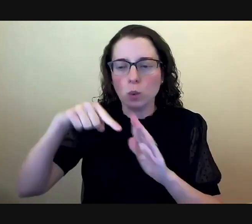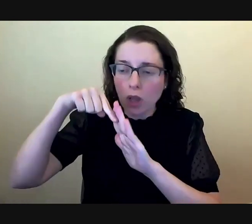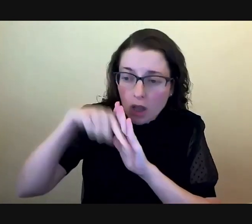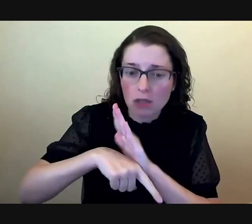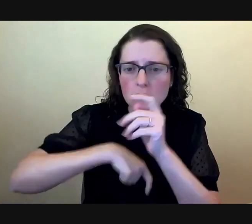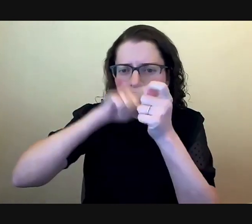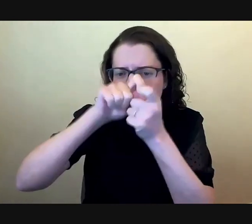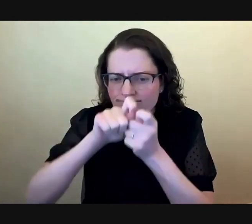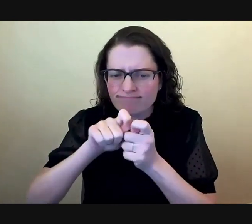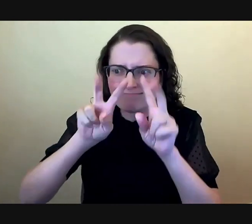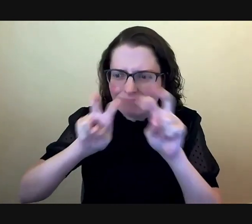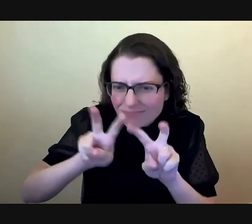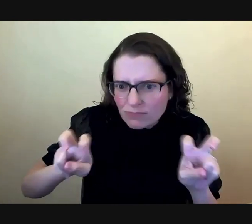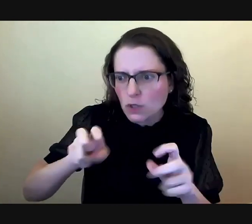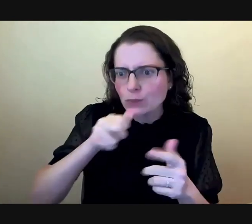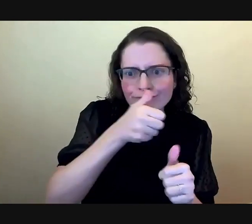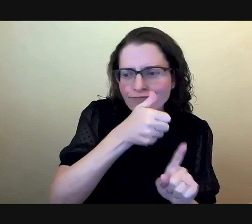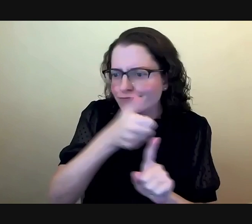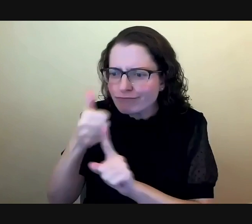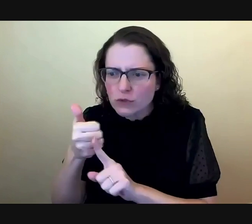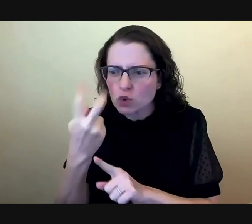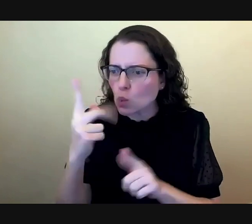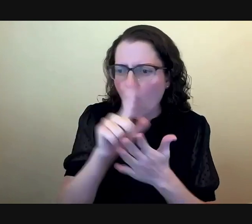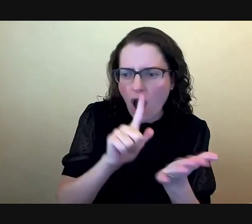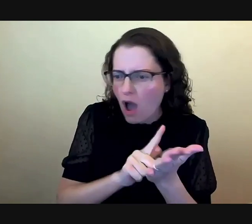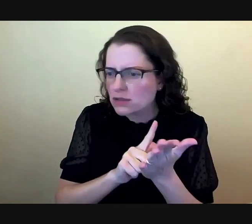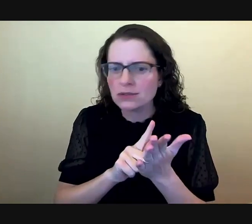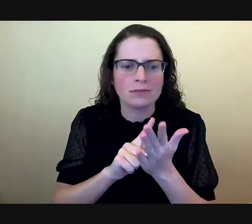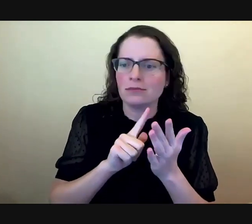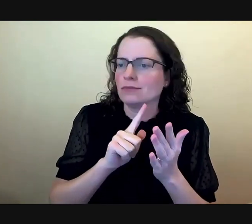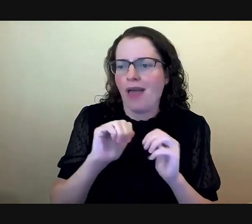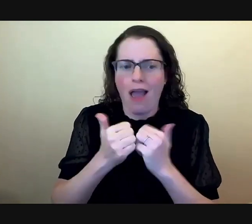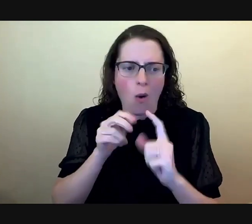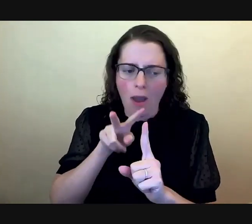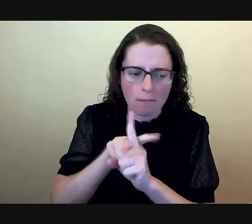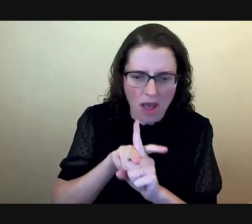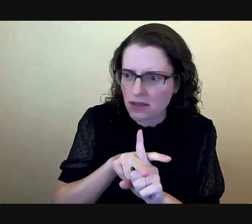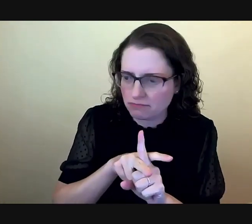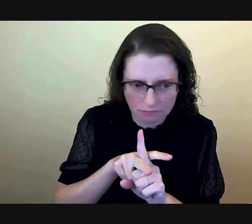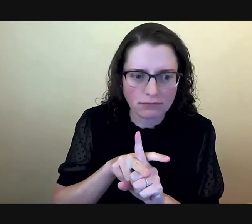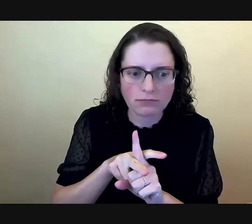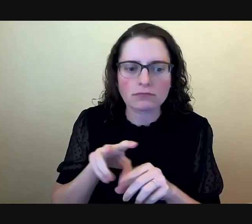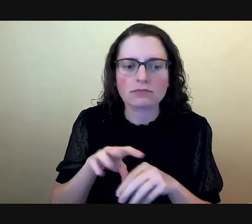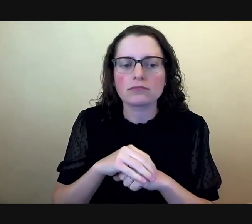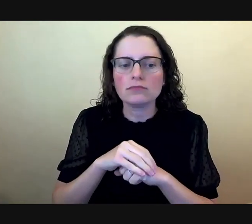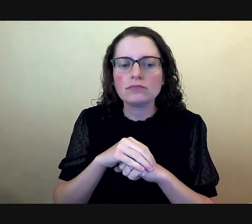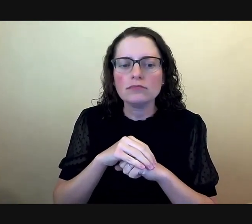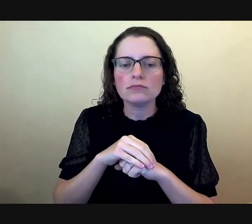So I am not going to delve too deeply into the specifics of either HIPAA or FERPA and those two laws and how those are applicable.